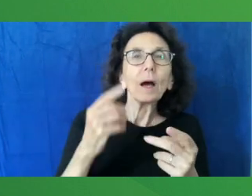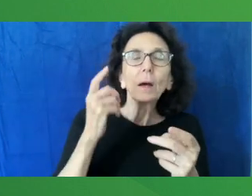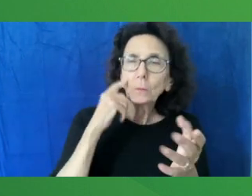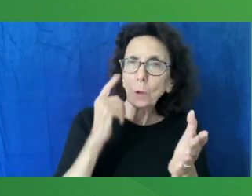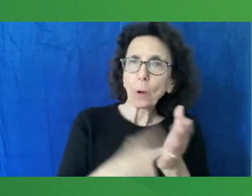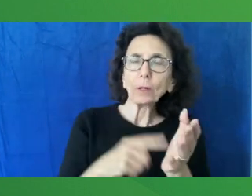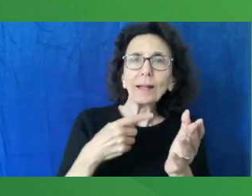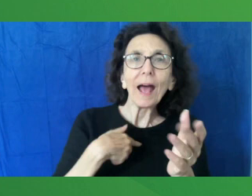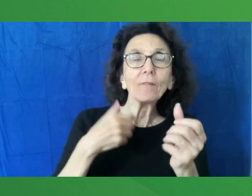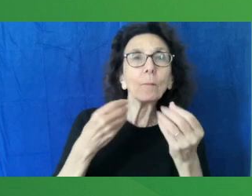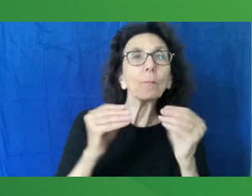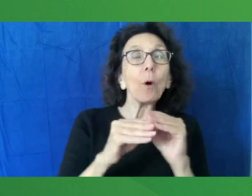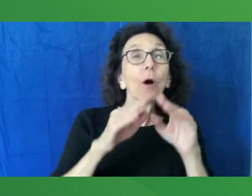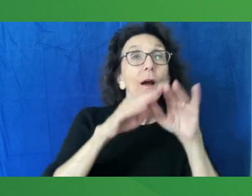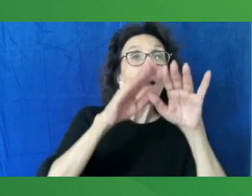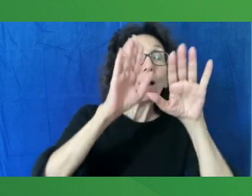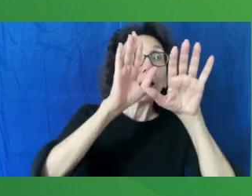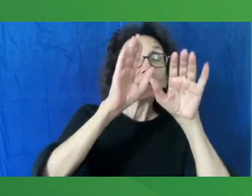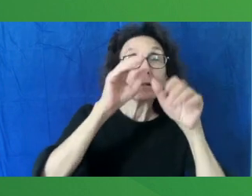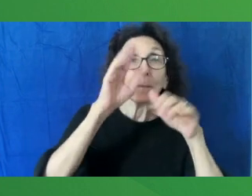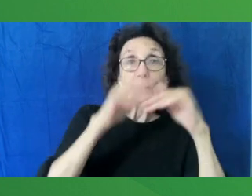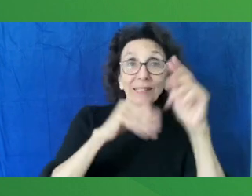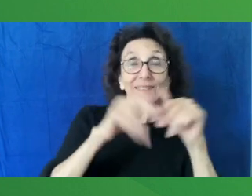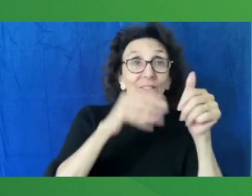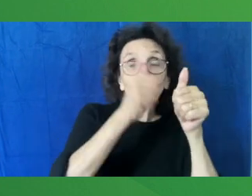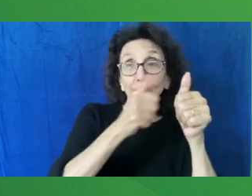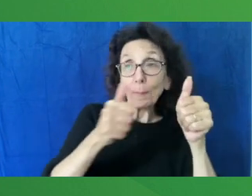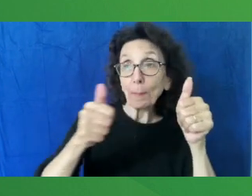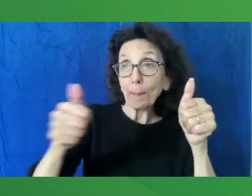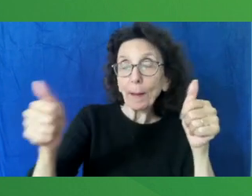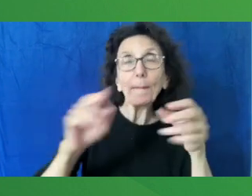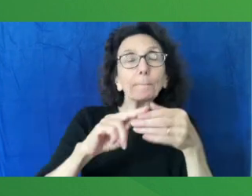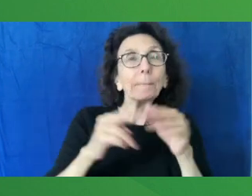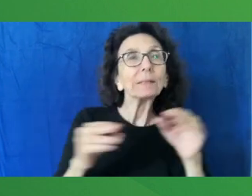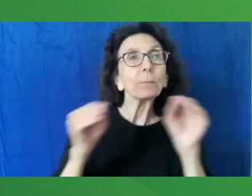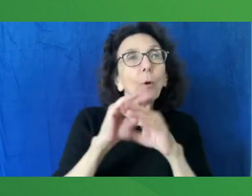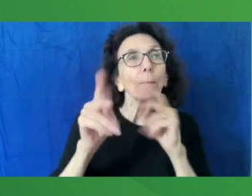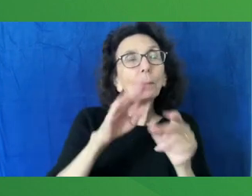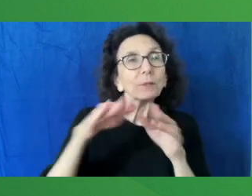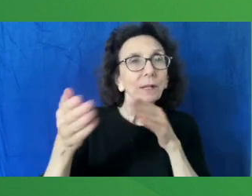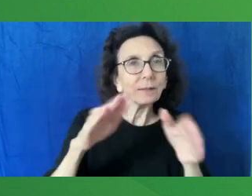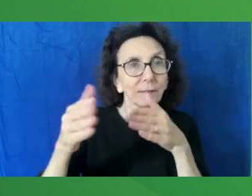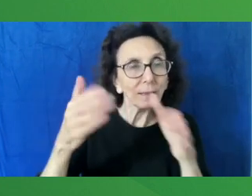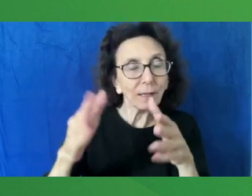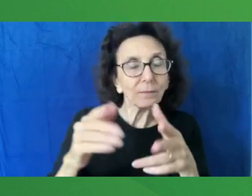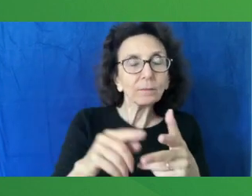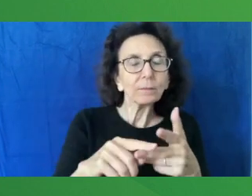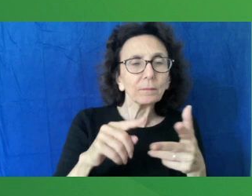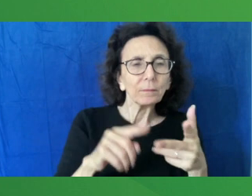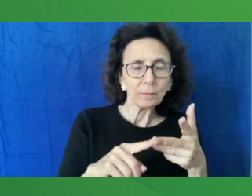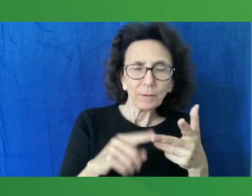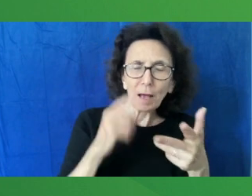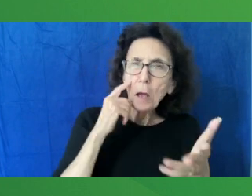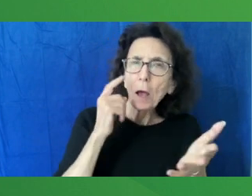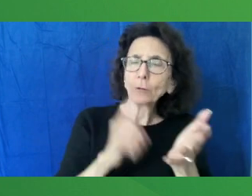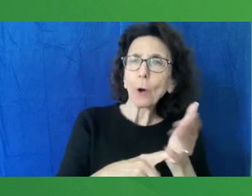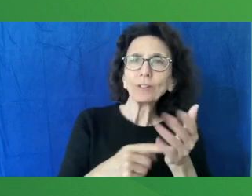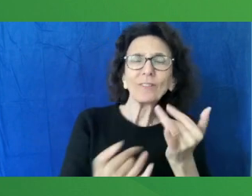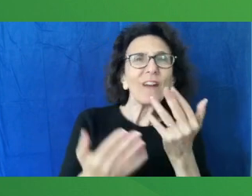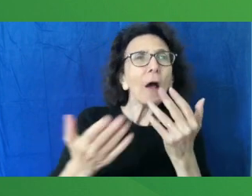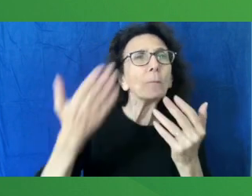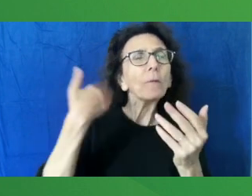Most of the fires on the list are very recent within the last 20 years.